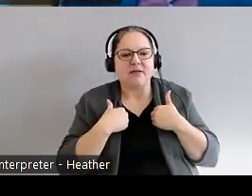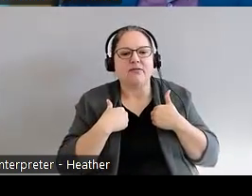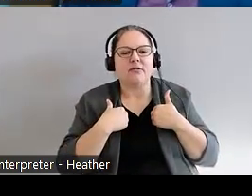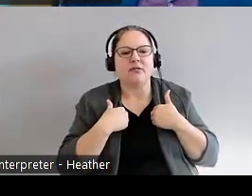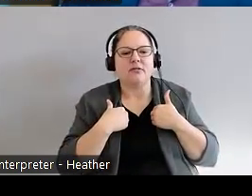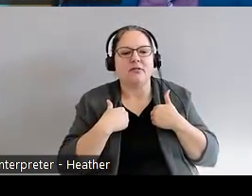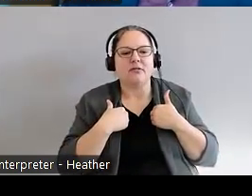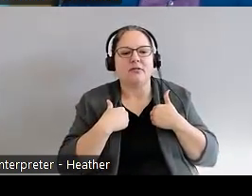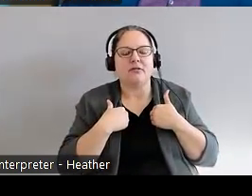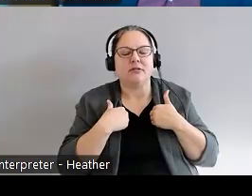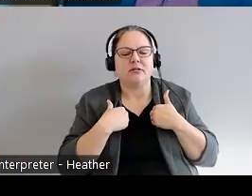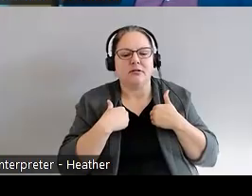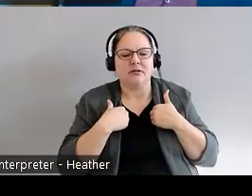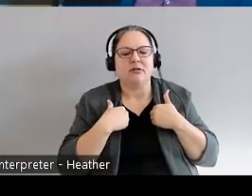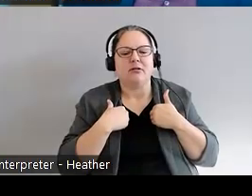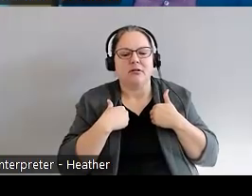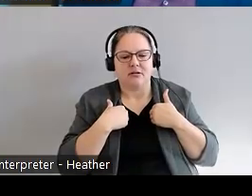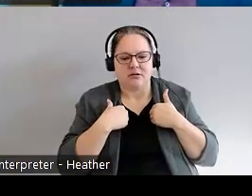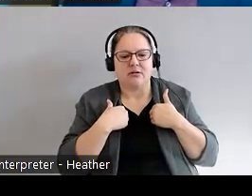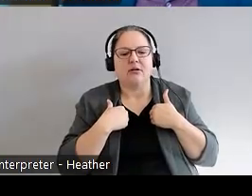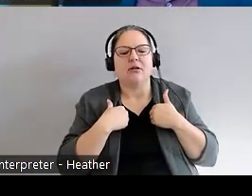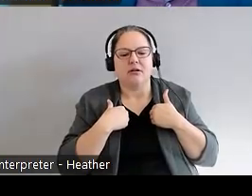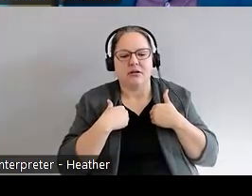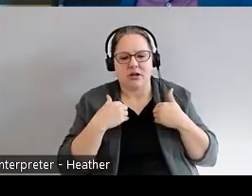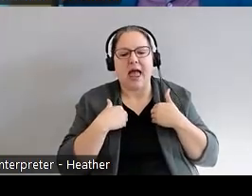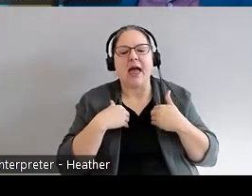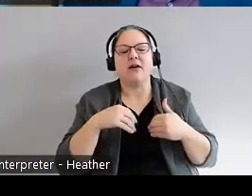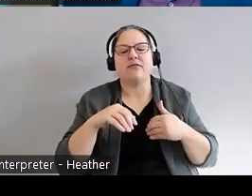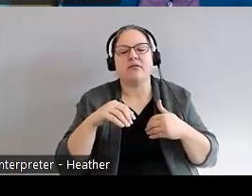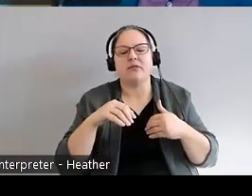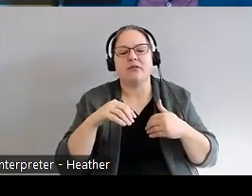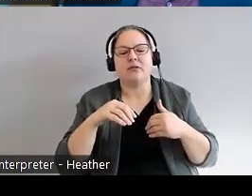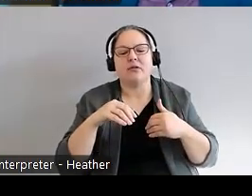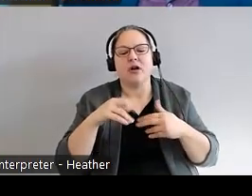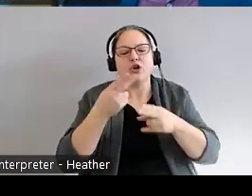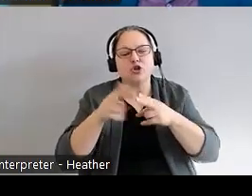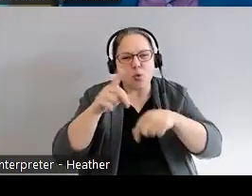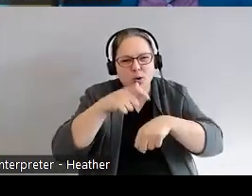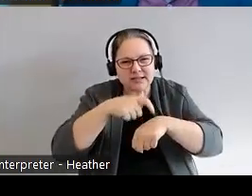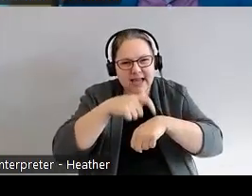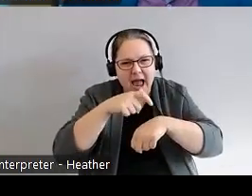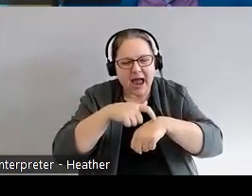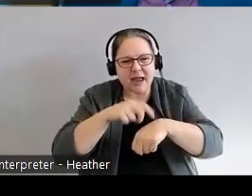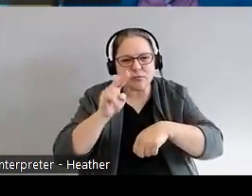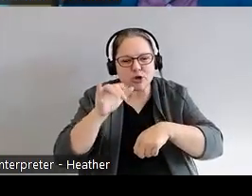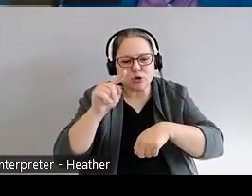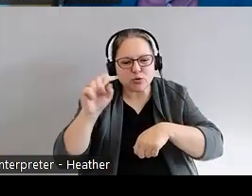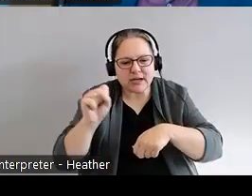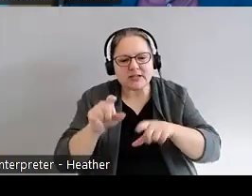weeks and we have uh we have one of the very few tertiary uh care impatient units um in the state